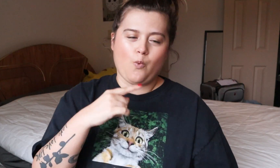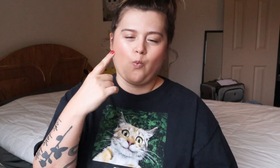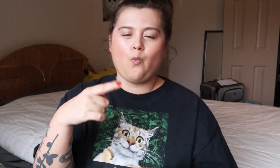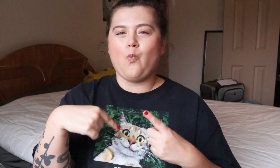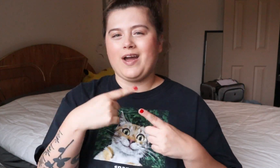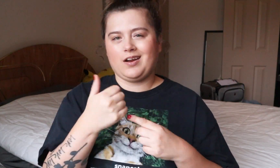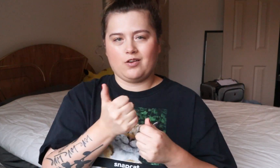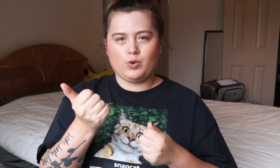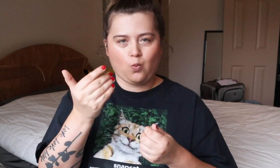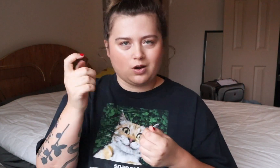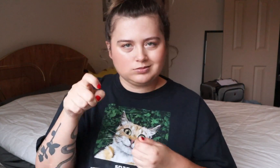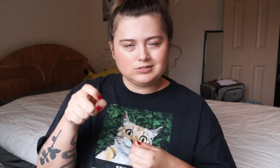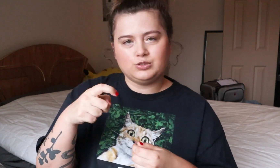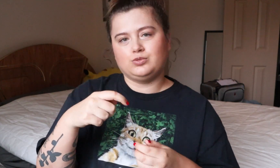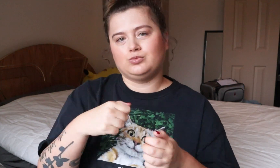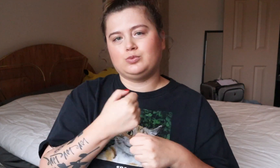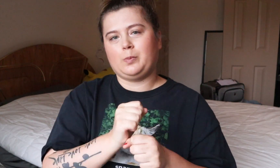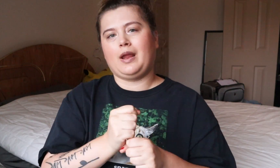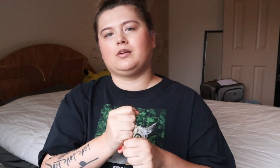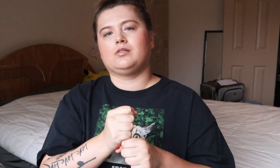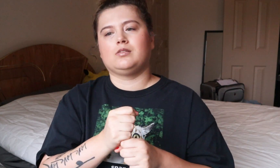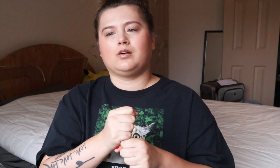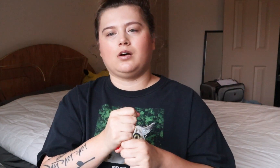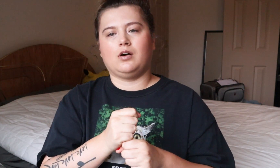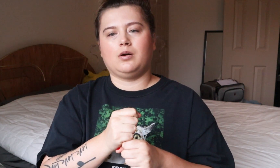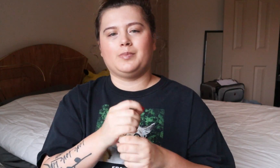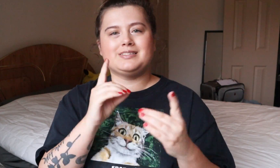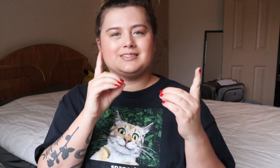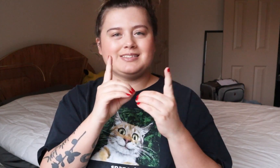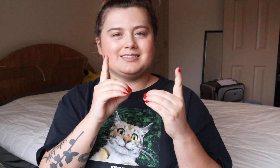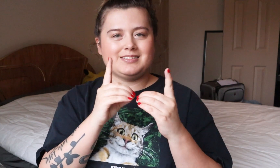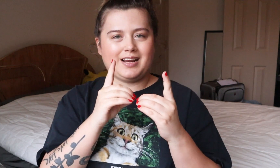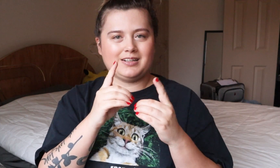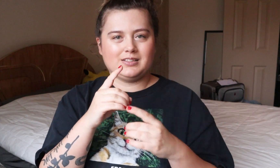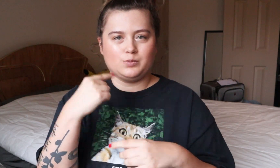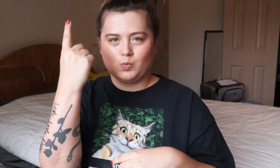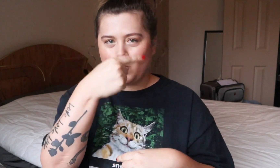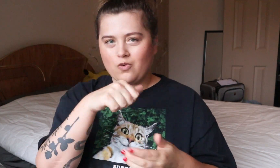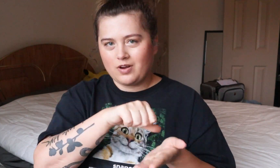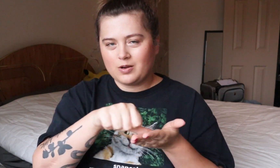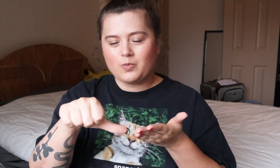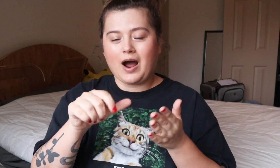The moment when everyone had to make a dating profile for another person.